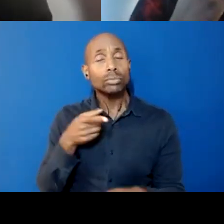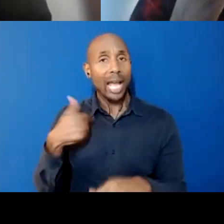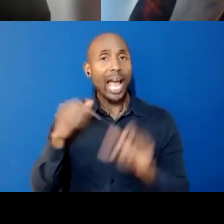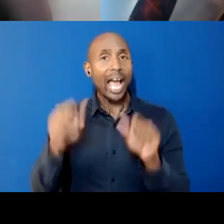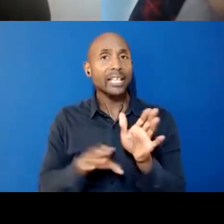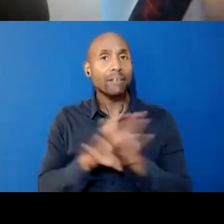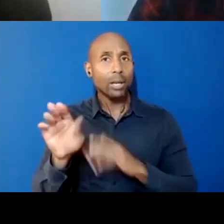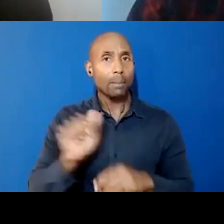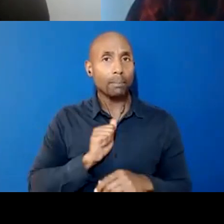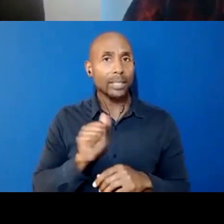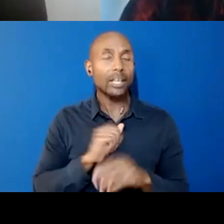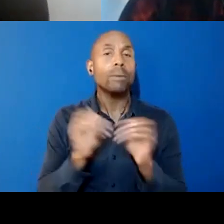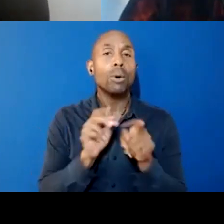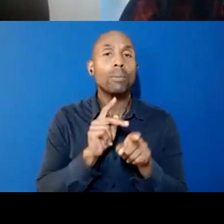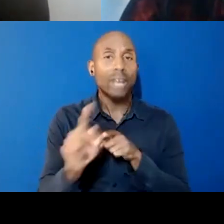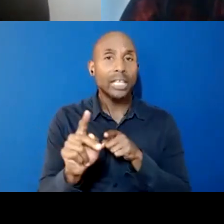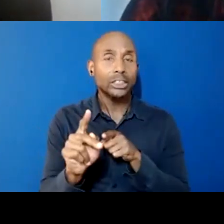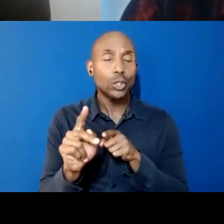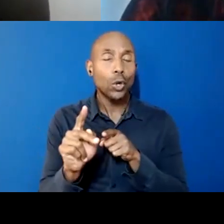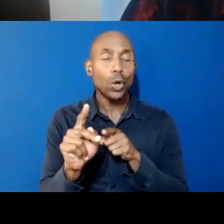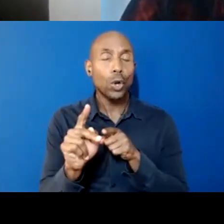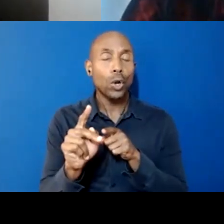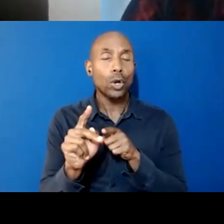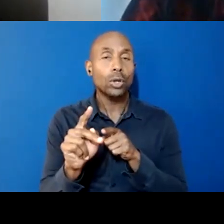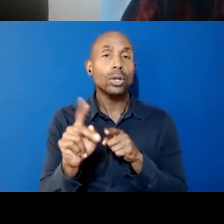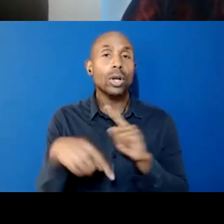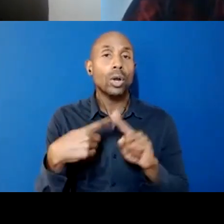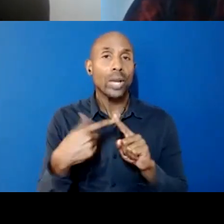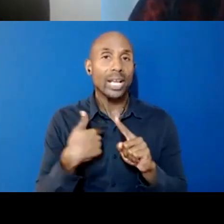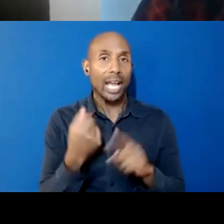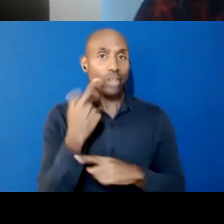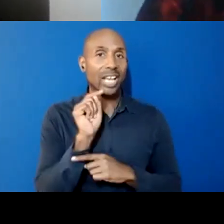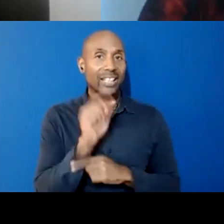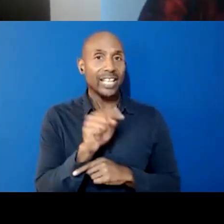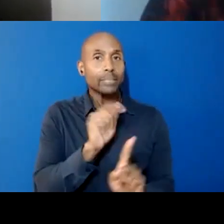by understanding and supporting an underrepresented group.